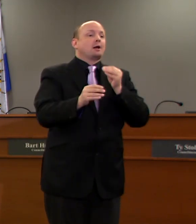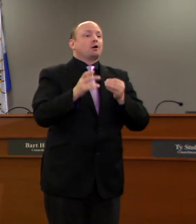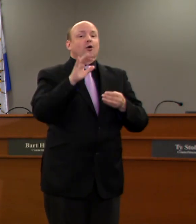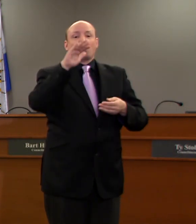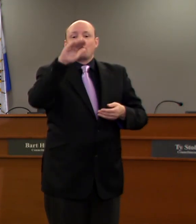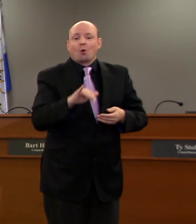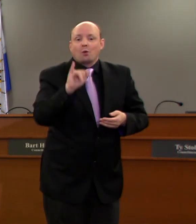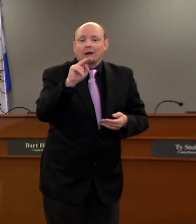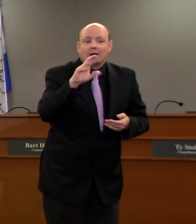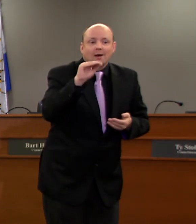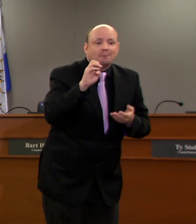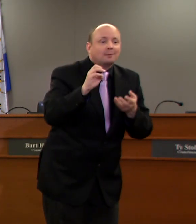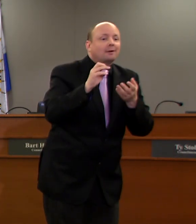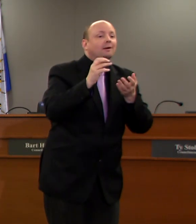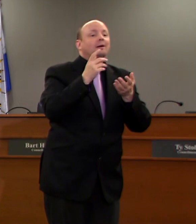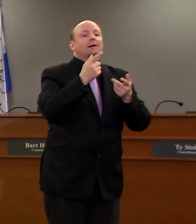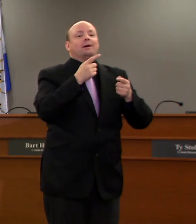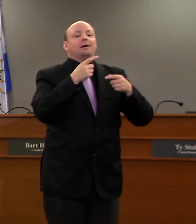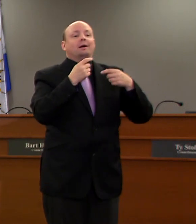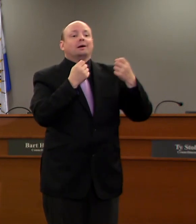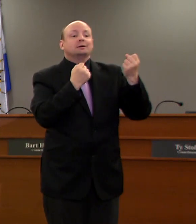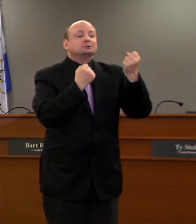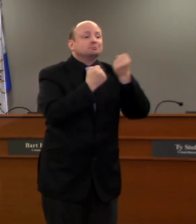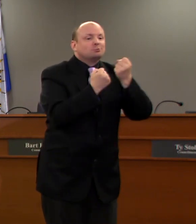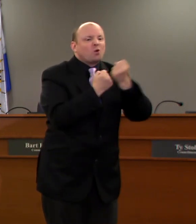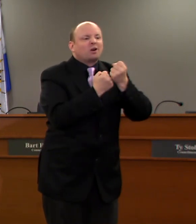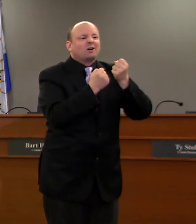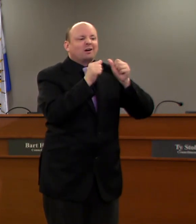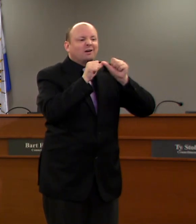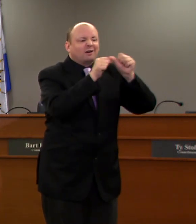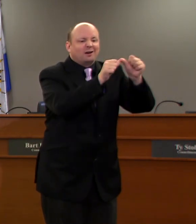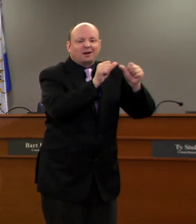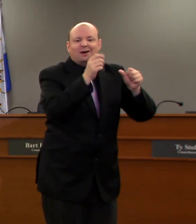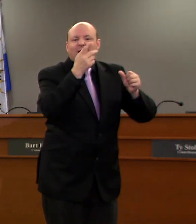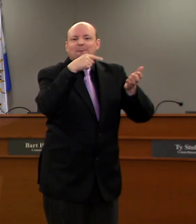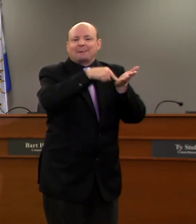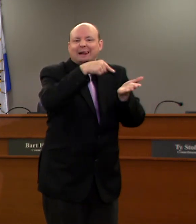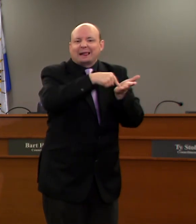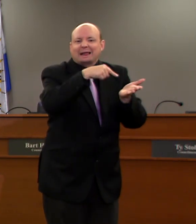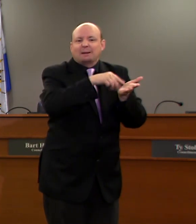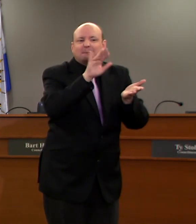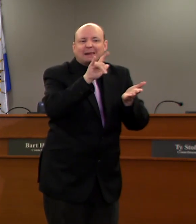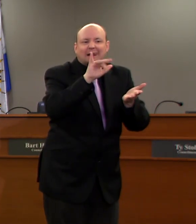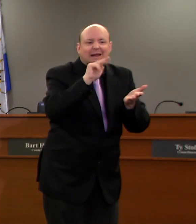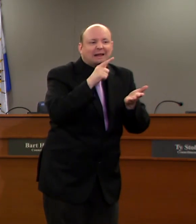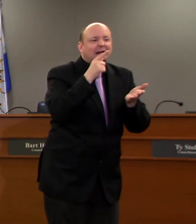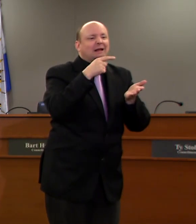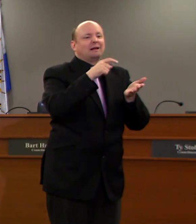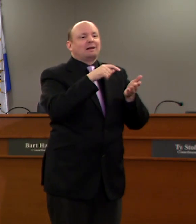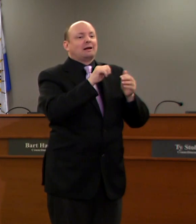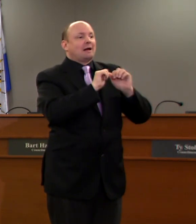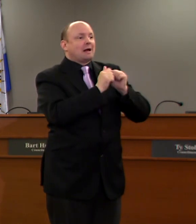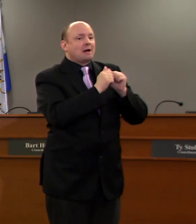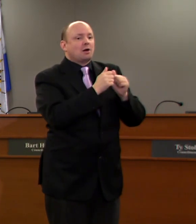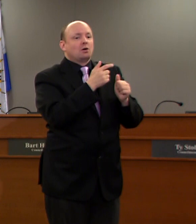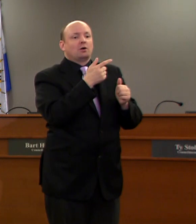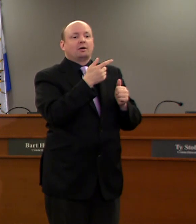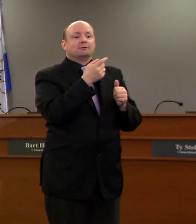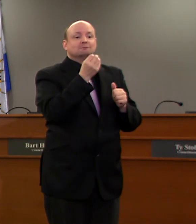As the governor pointed out today, for example building grocery stores and hospitals would be considered essential functions.